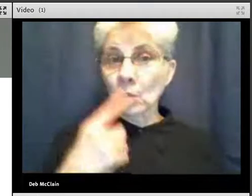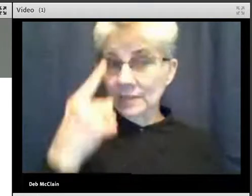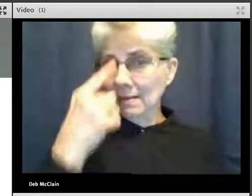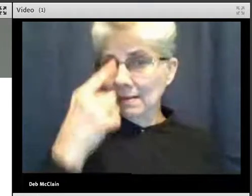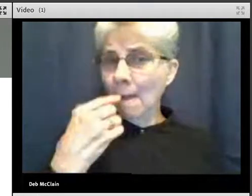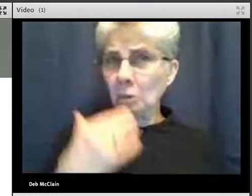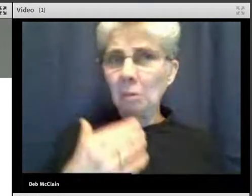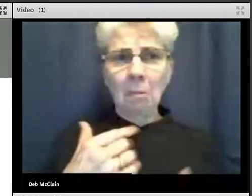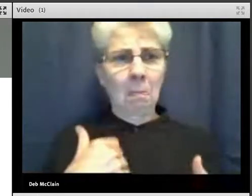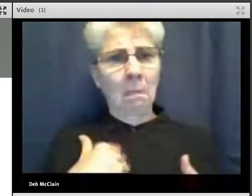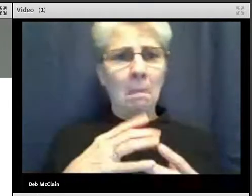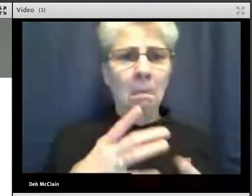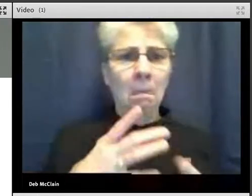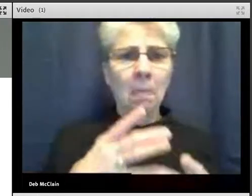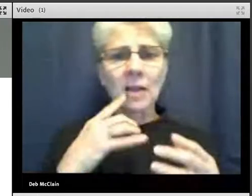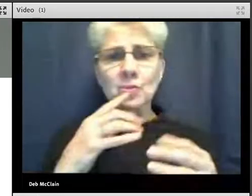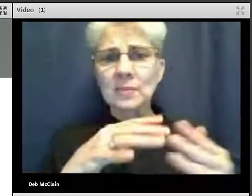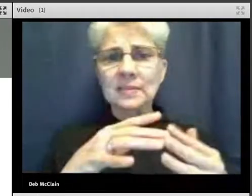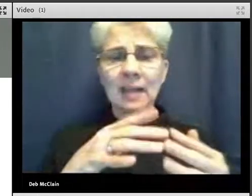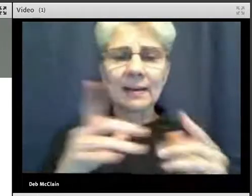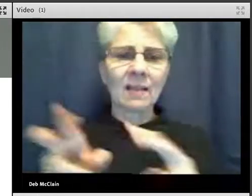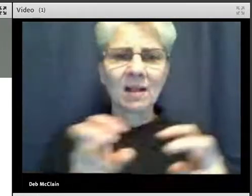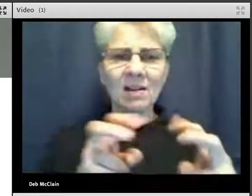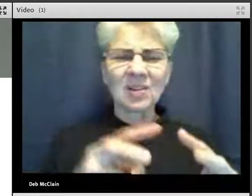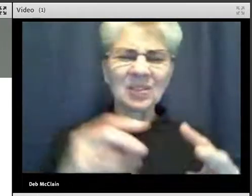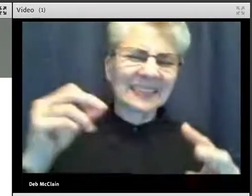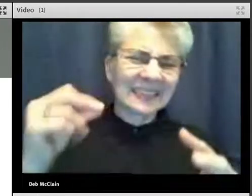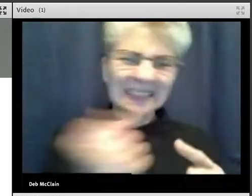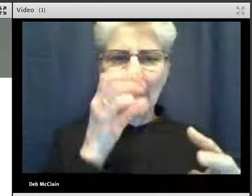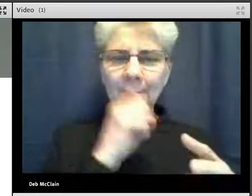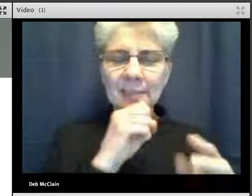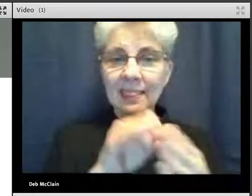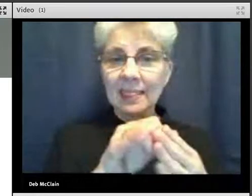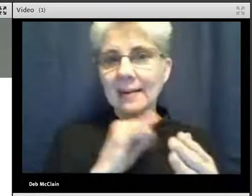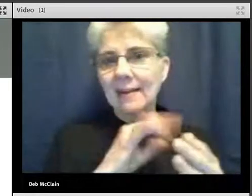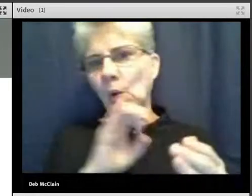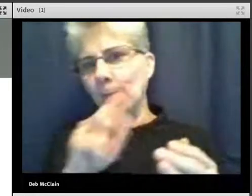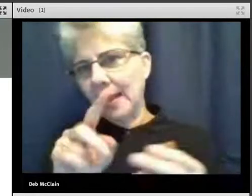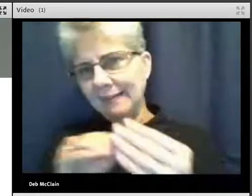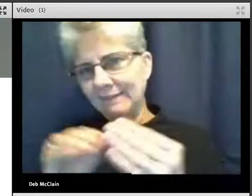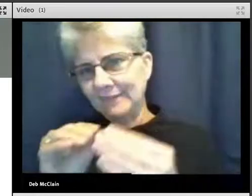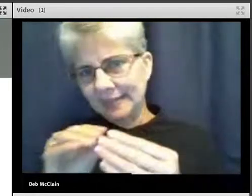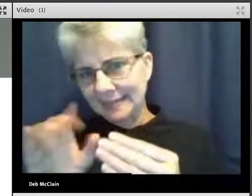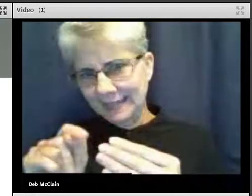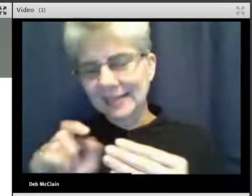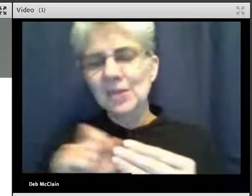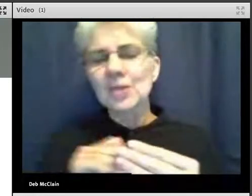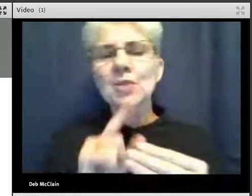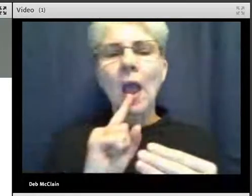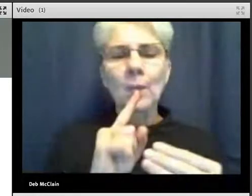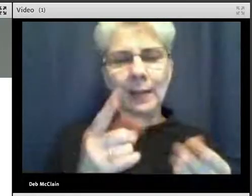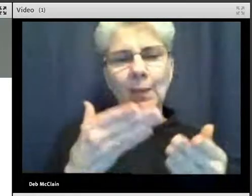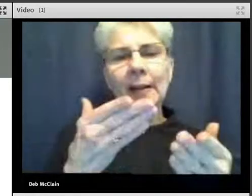And so I always I think I'm pretty good. I do a whole site. I'll come over here and go, "I missed that!" And I have to go back and fix it.